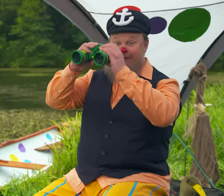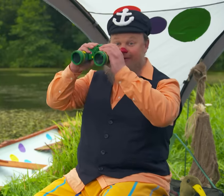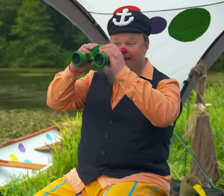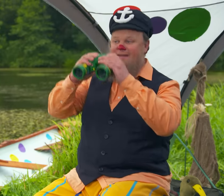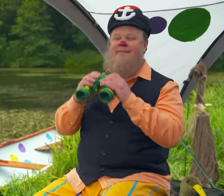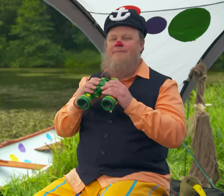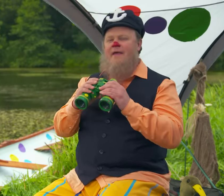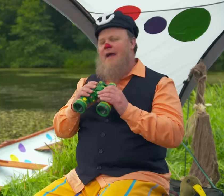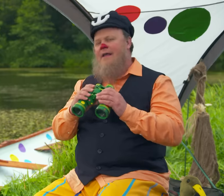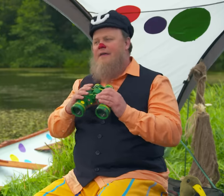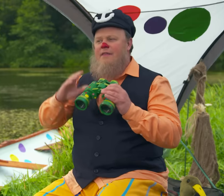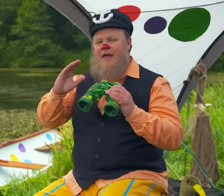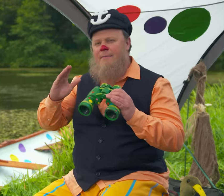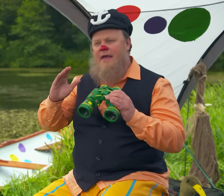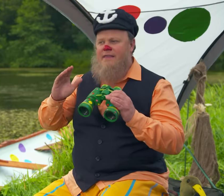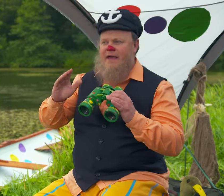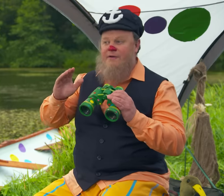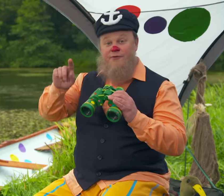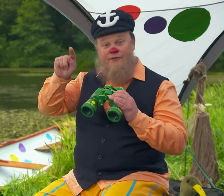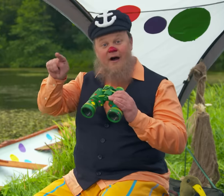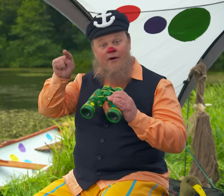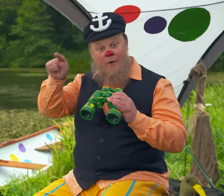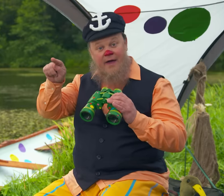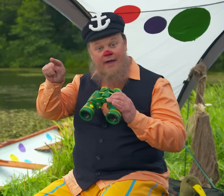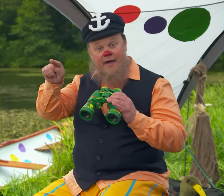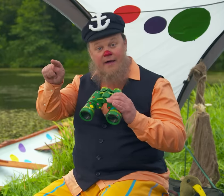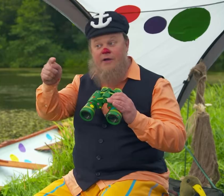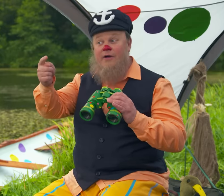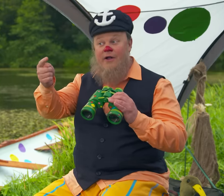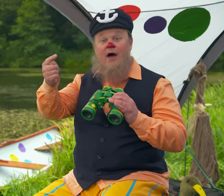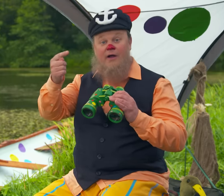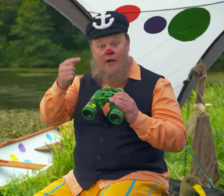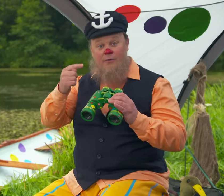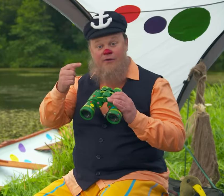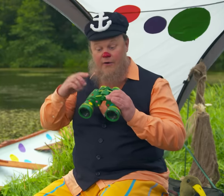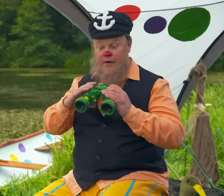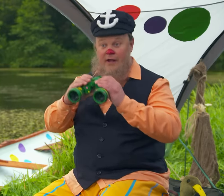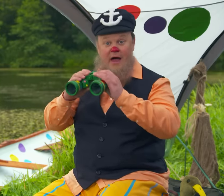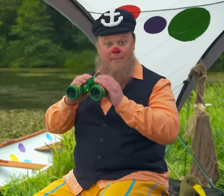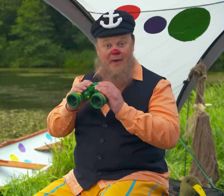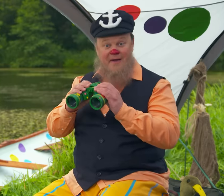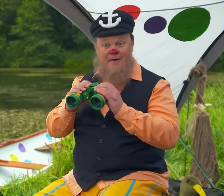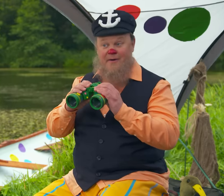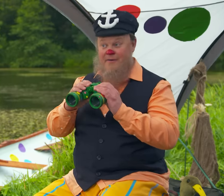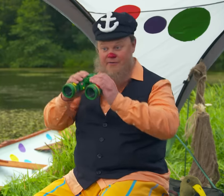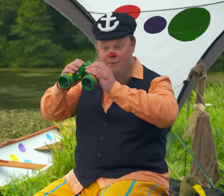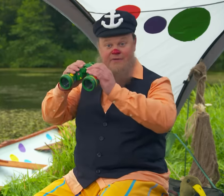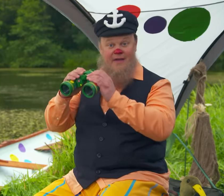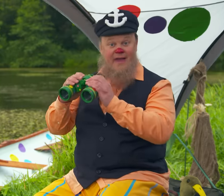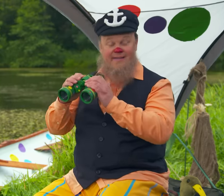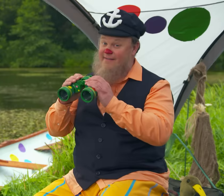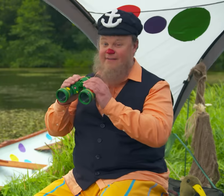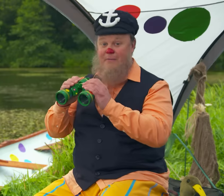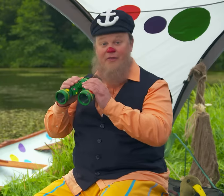through these and they make things far away look a lot closer a lot bigger so it's easy to spot